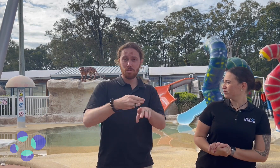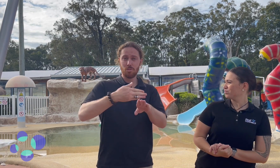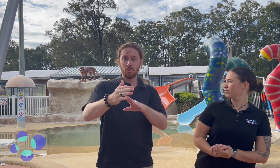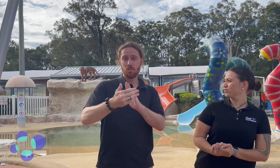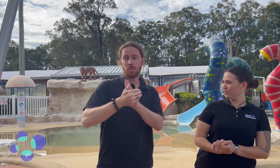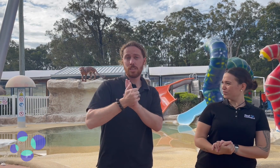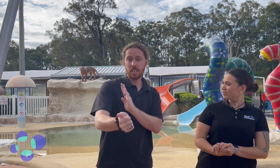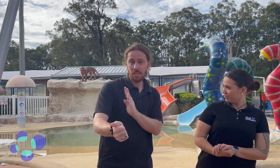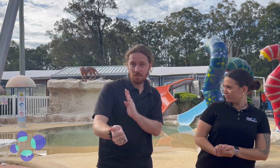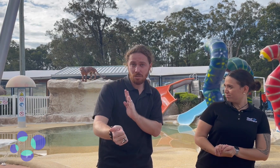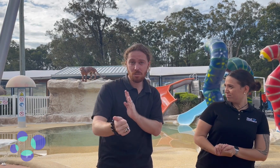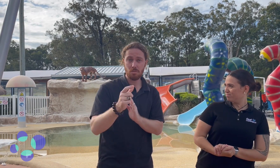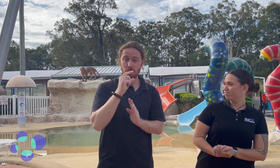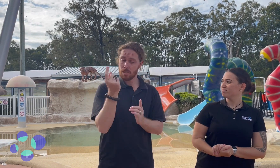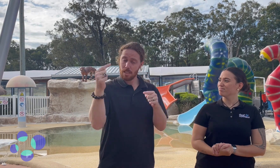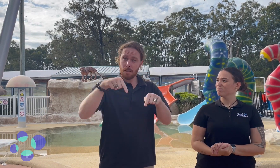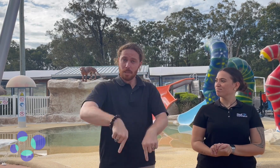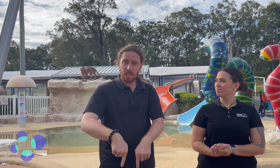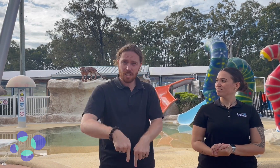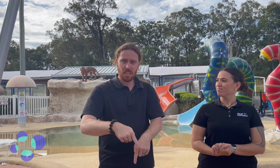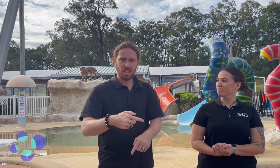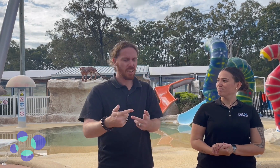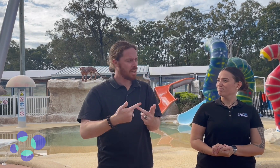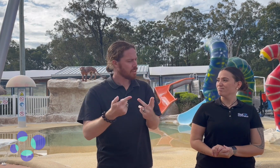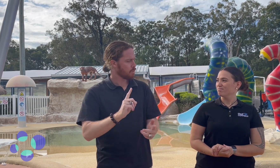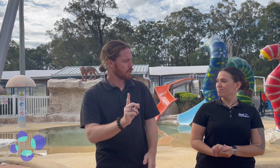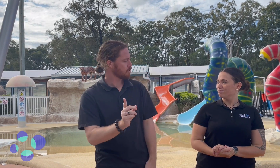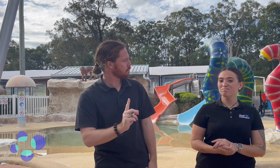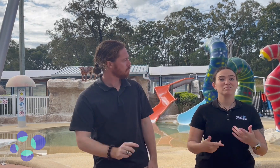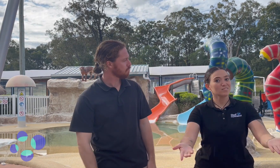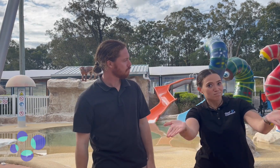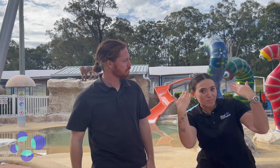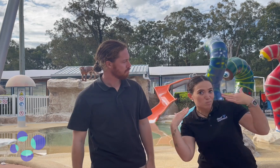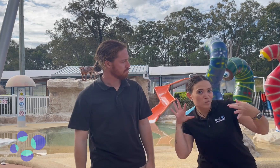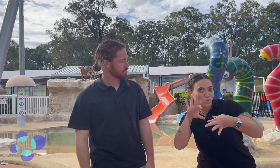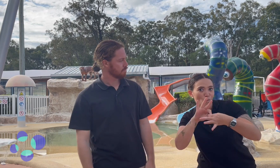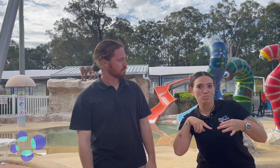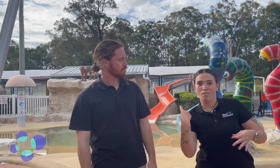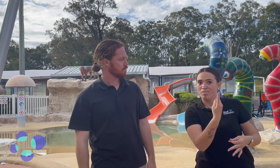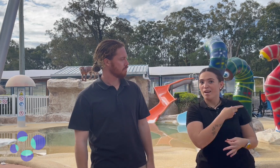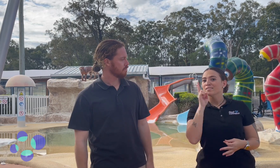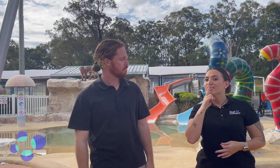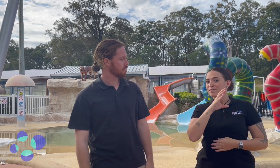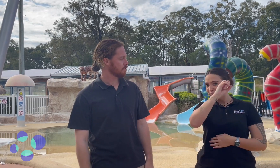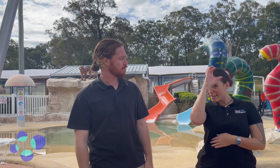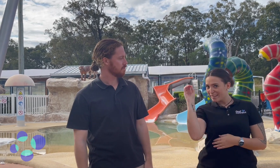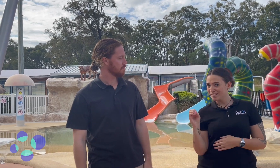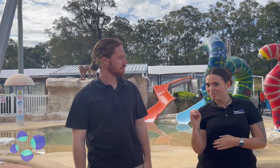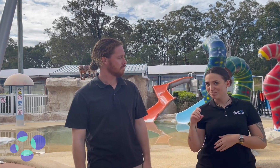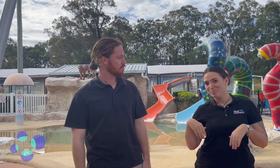If you want to learn some new skills you can come along to and what else? Come and join us! At Deaf Connect.